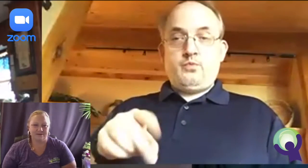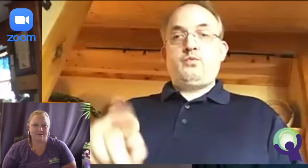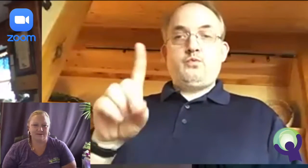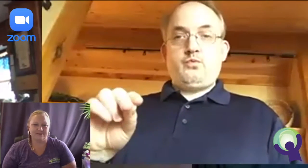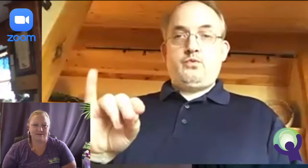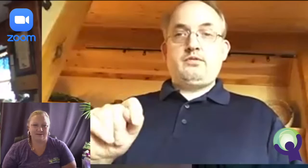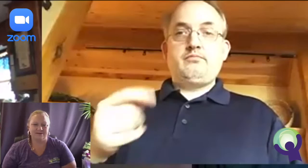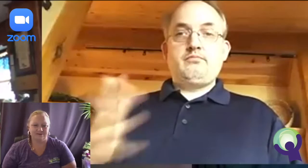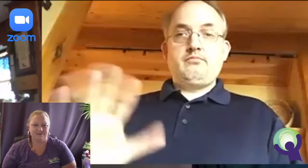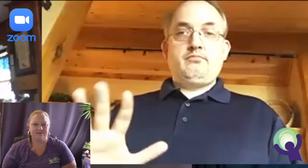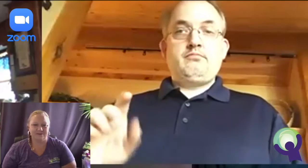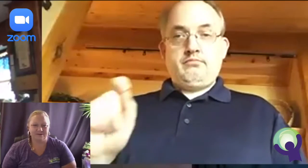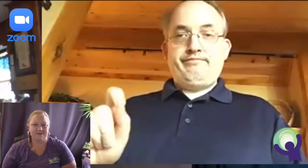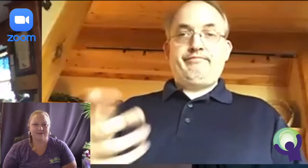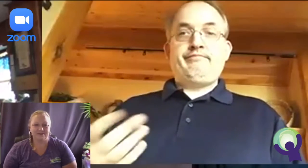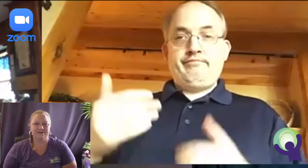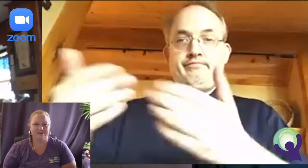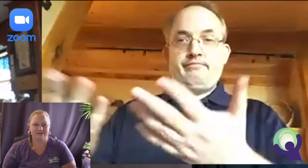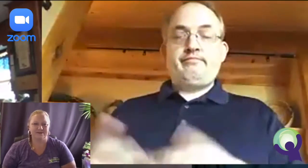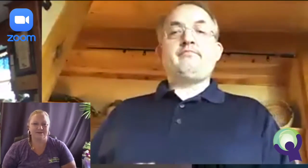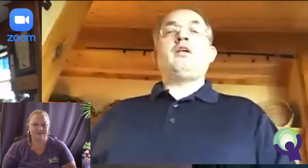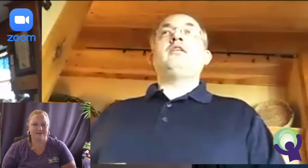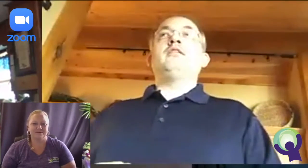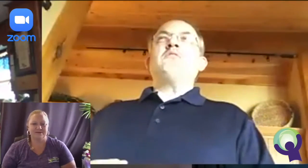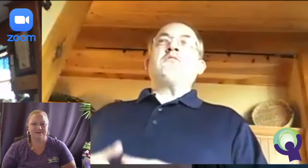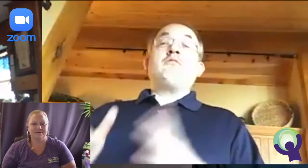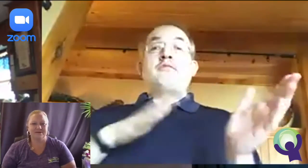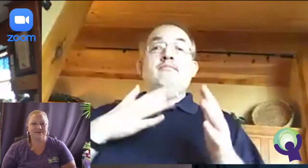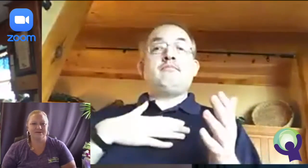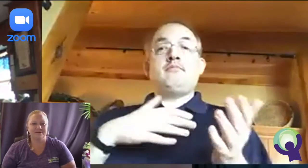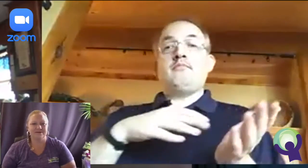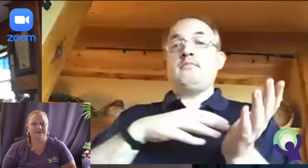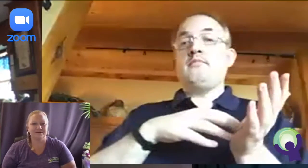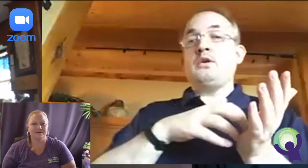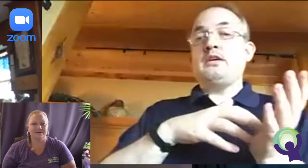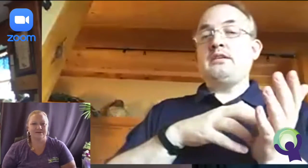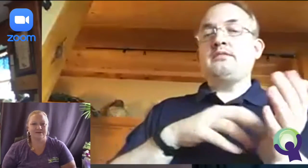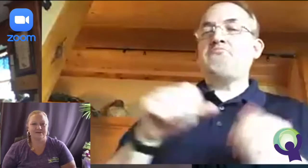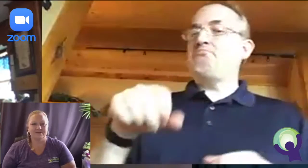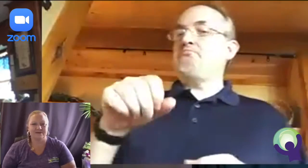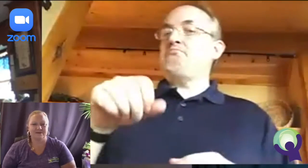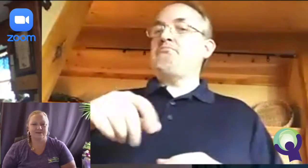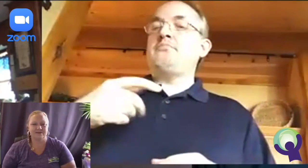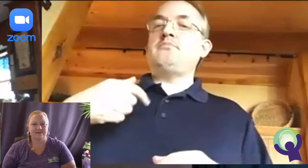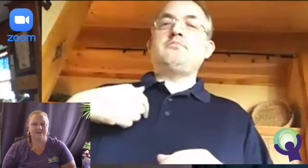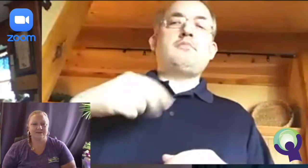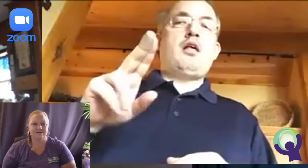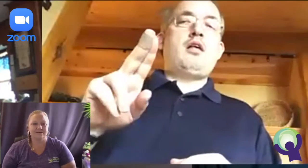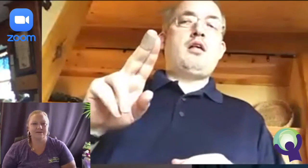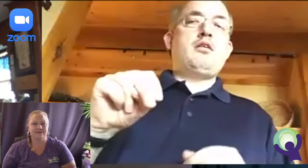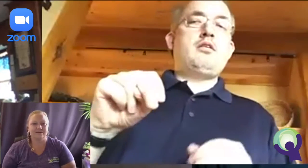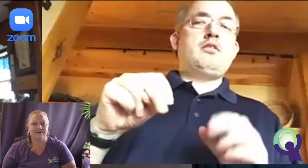I like to things to do. So if you need to do it, do it now. Think about weaknesses yeah.